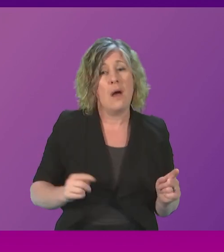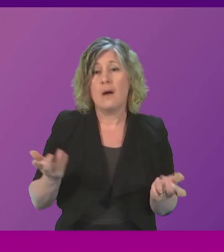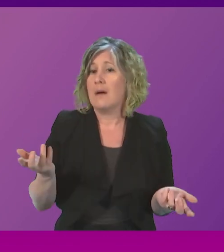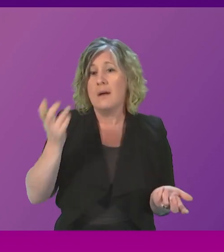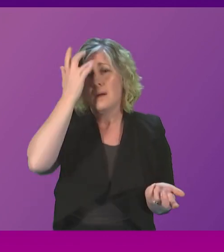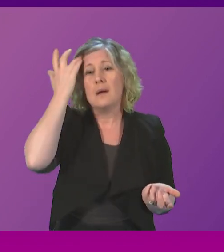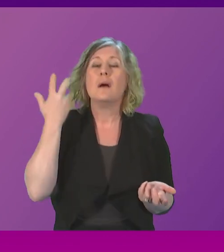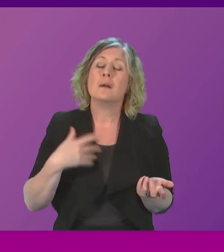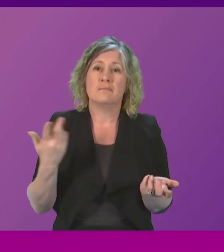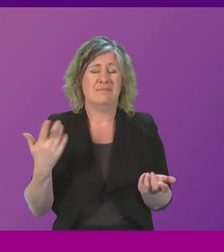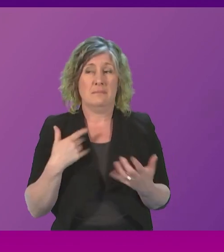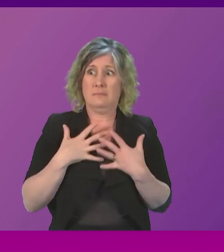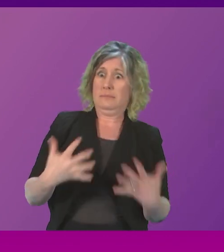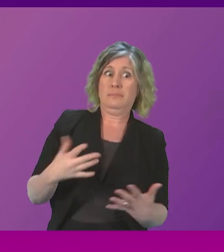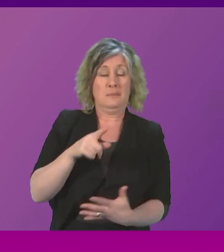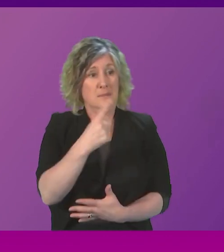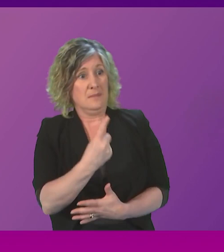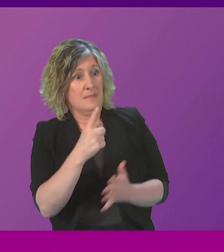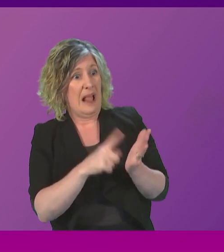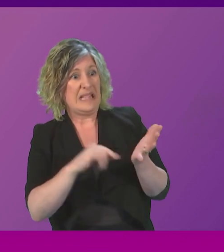It is astonishing that Liz Smith was able to get through that question without mentioning